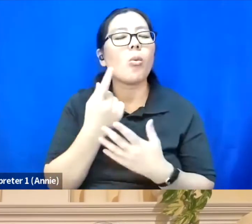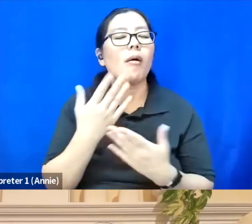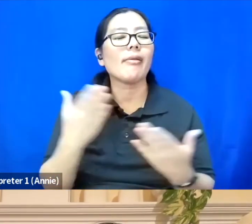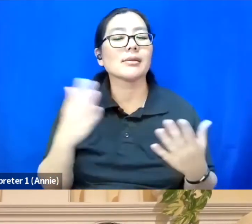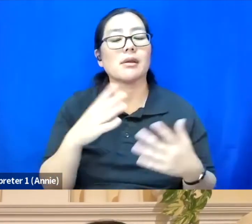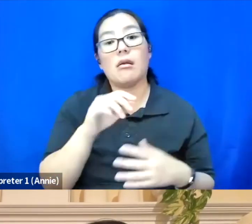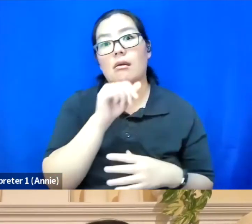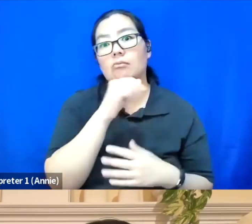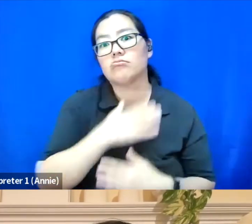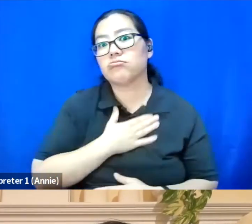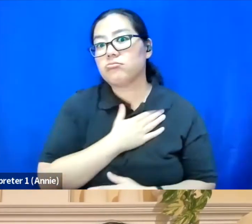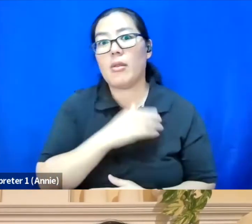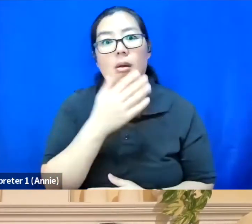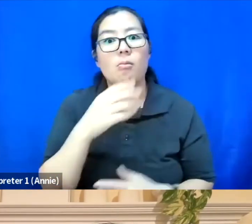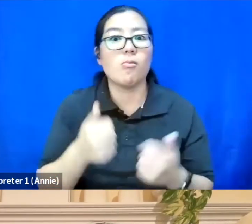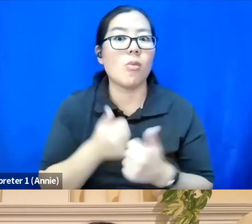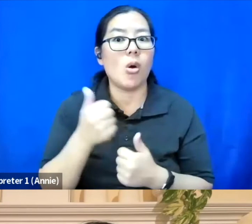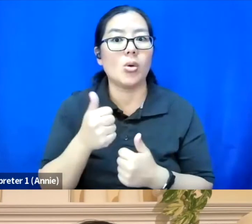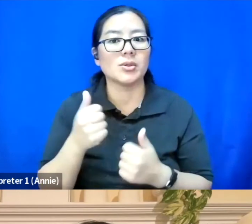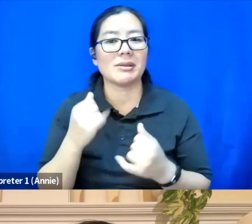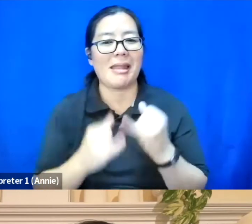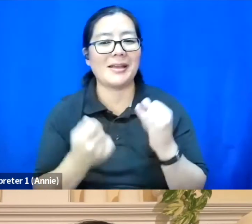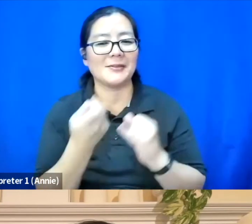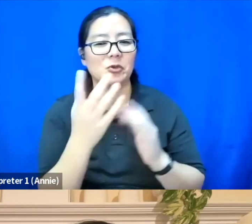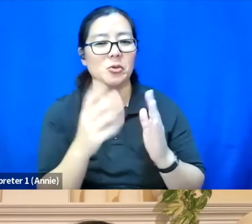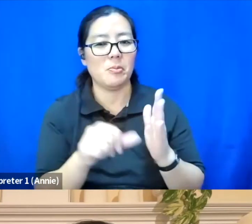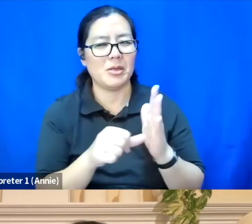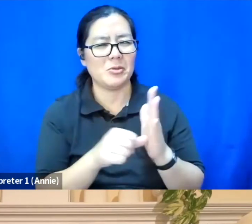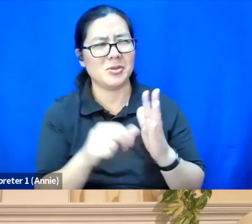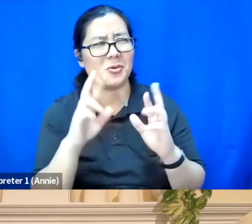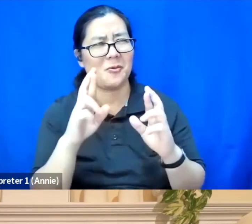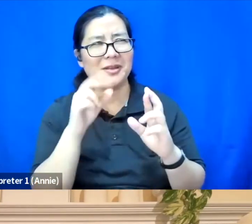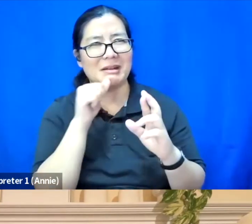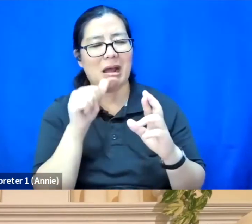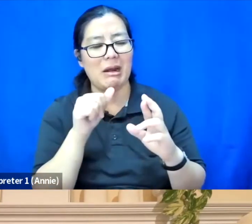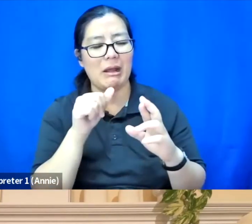that I already have, motherfuckers. It's -- Yeah. >> -- it's perfect.